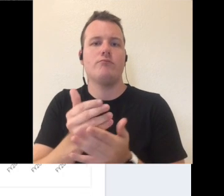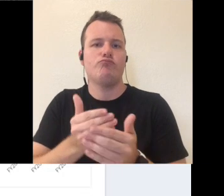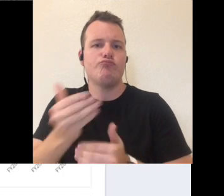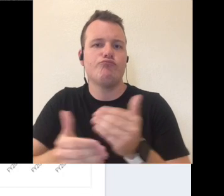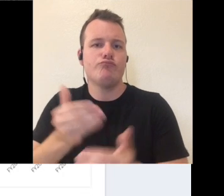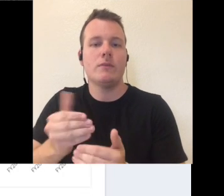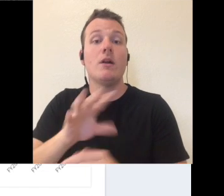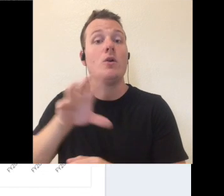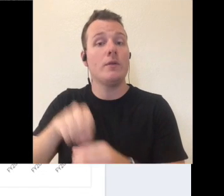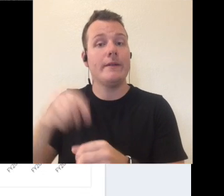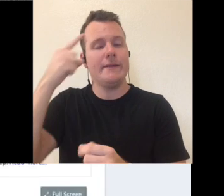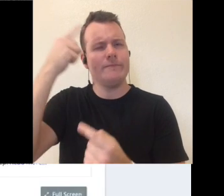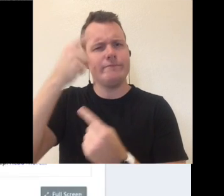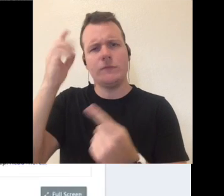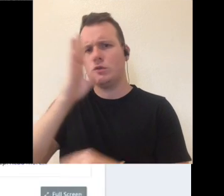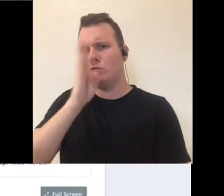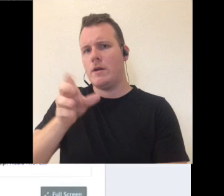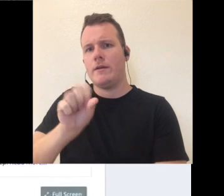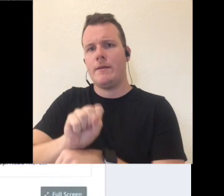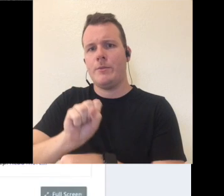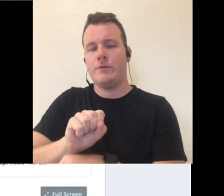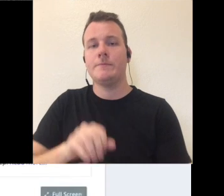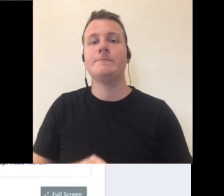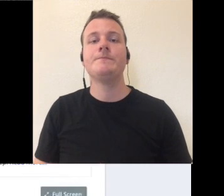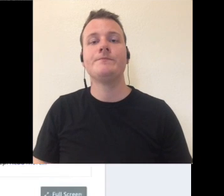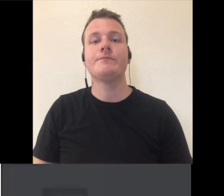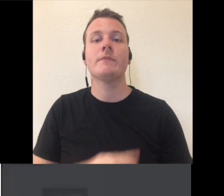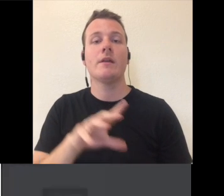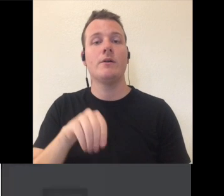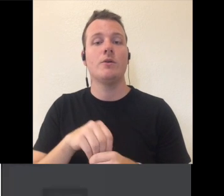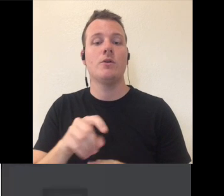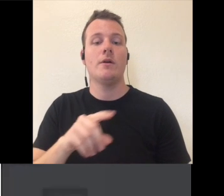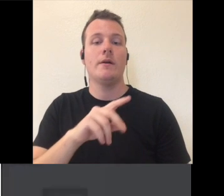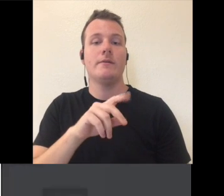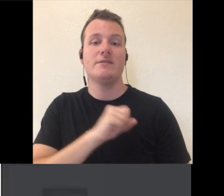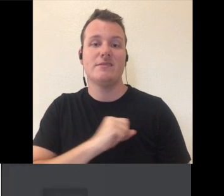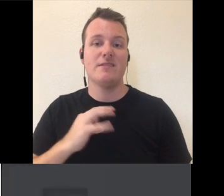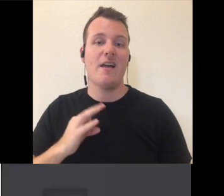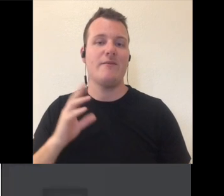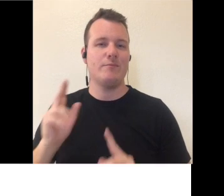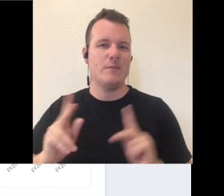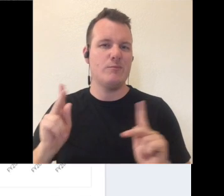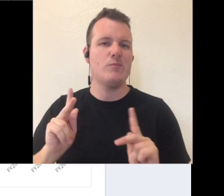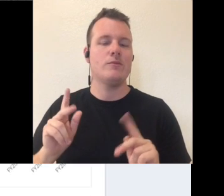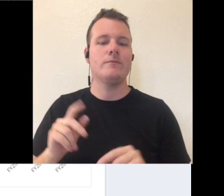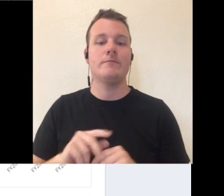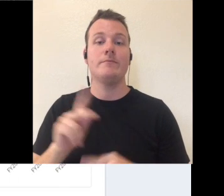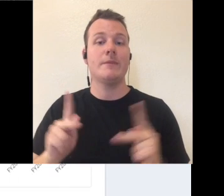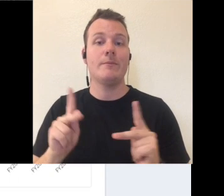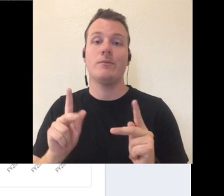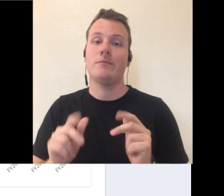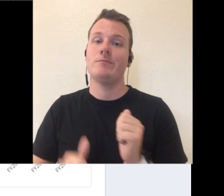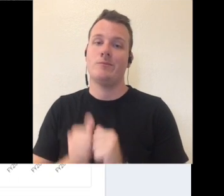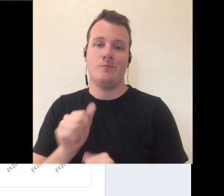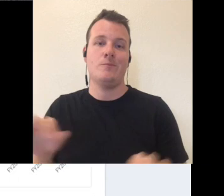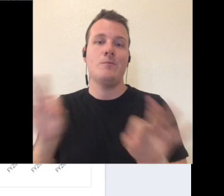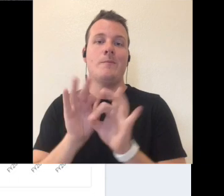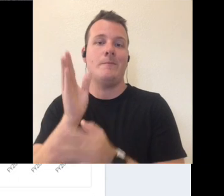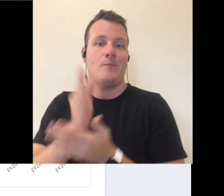direct labor. You'll get into your personnel. It's all your people expenses. People are usually the most important part of a business, and we help you think